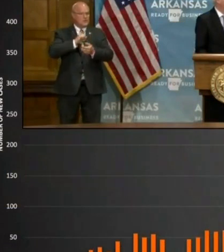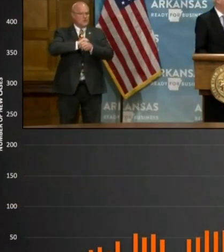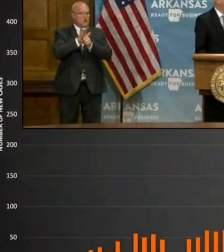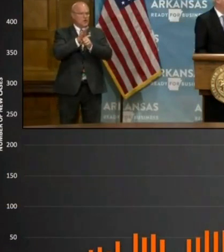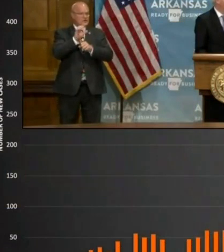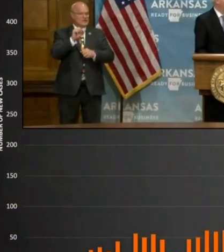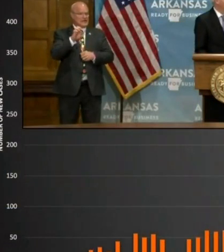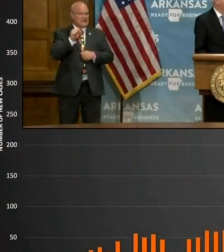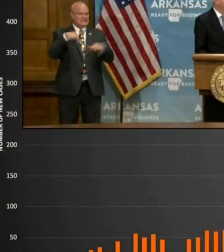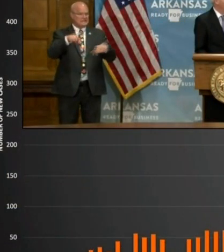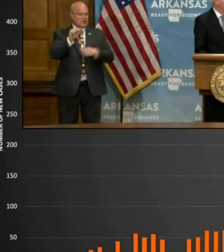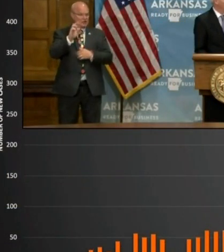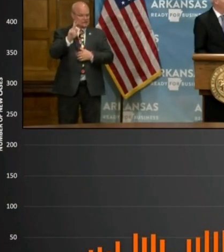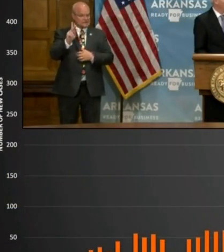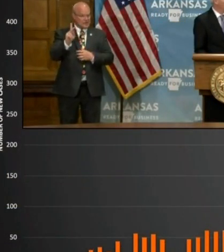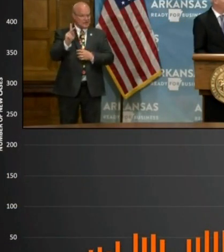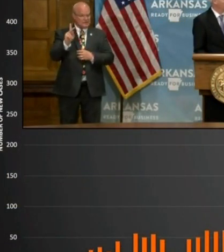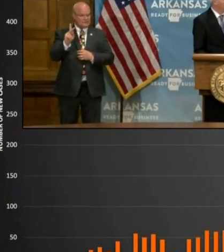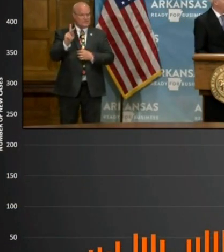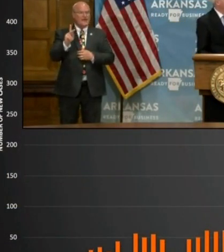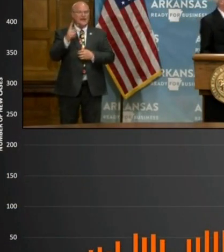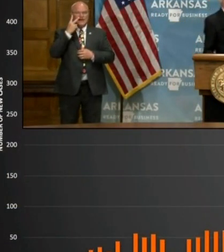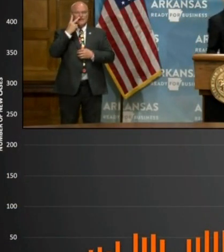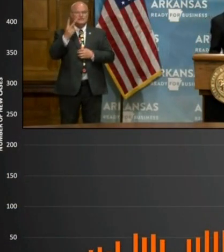SLIDES. THE FIRST ONE IS OUR